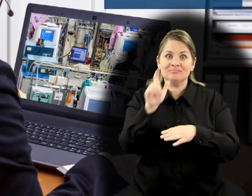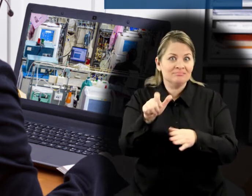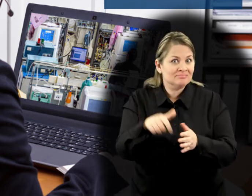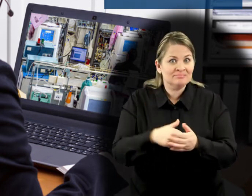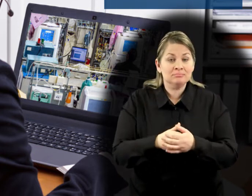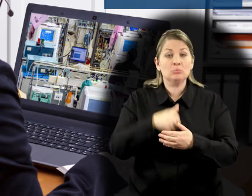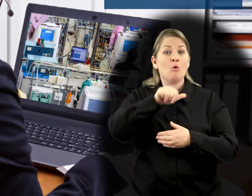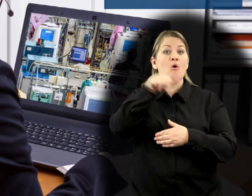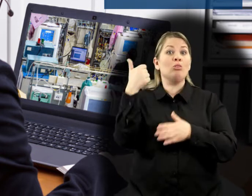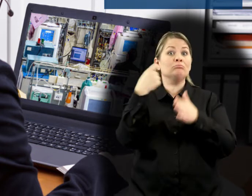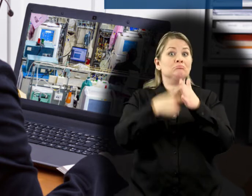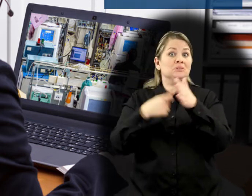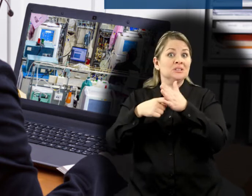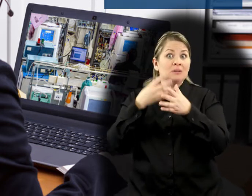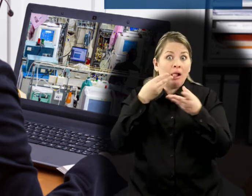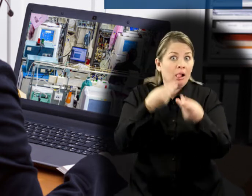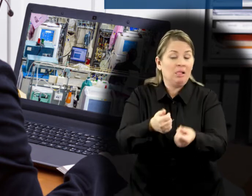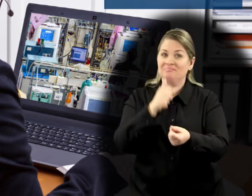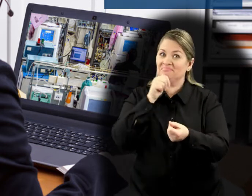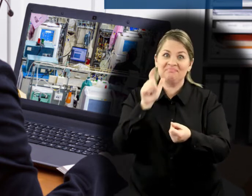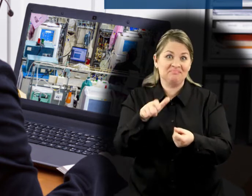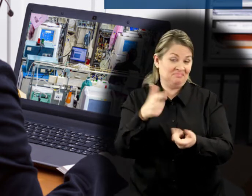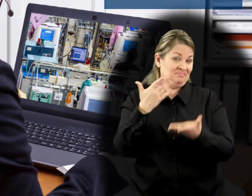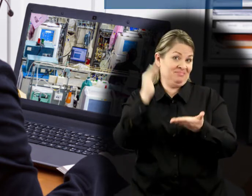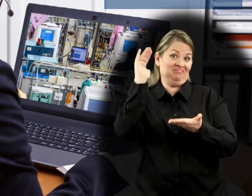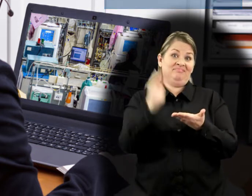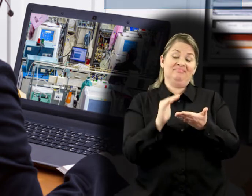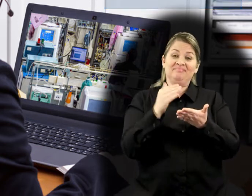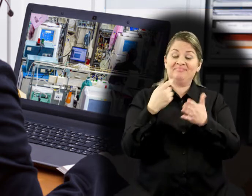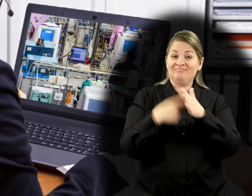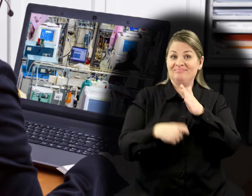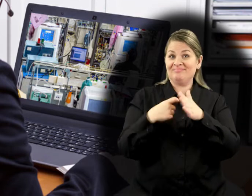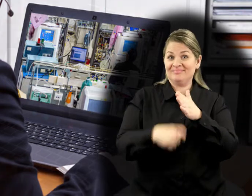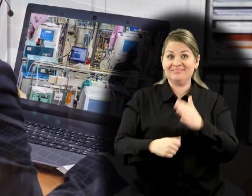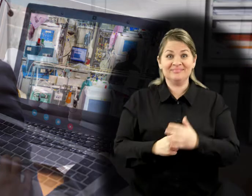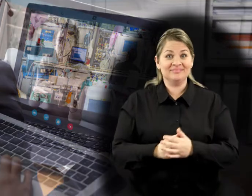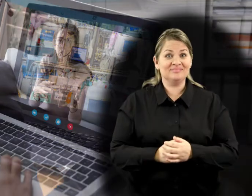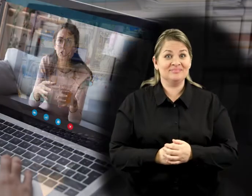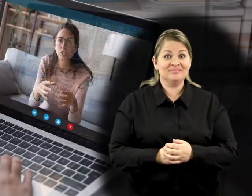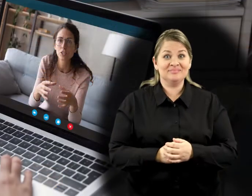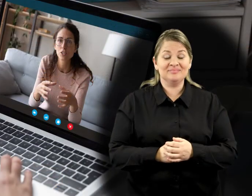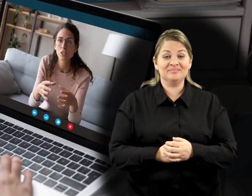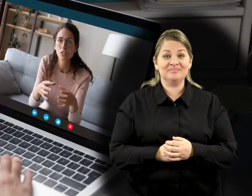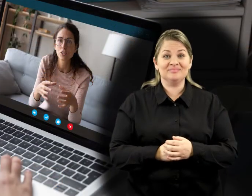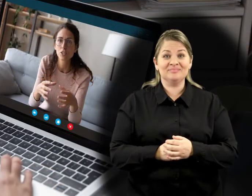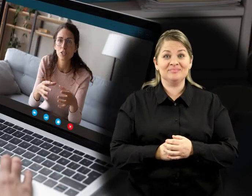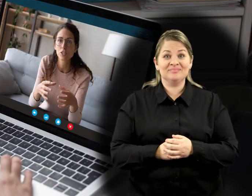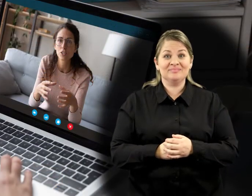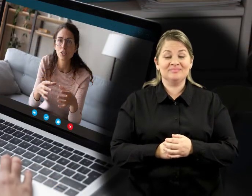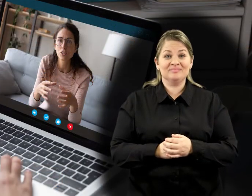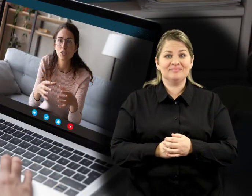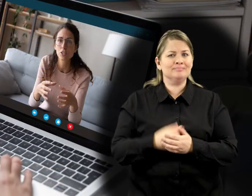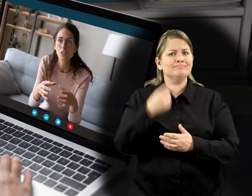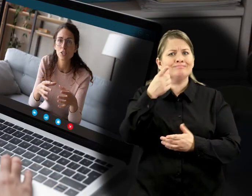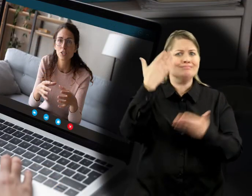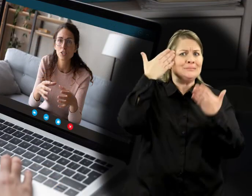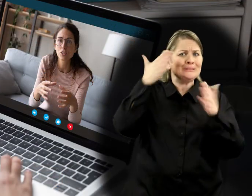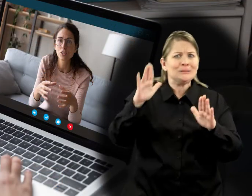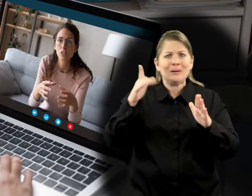or associated expenses involved. If you have not used a qualified interpreter before,